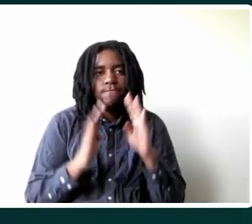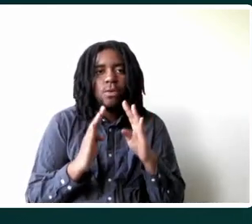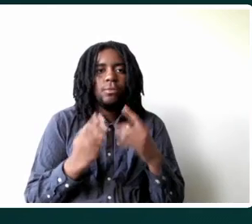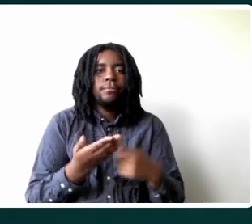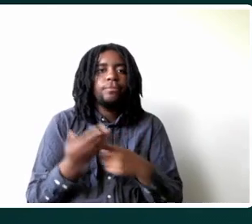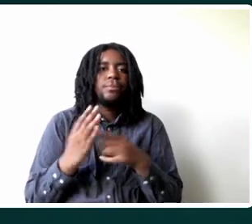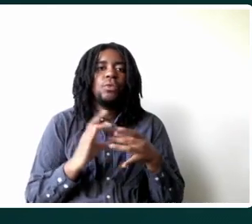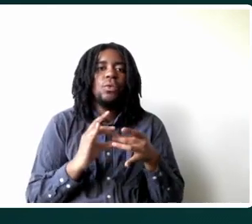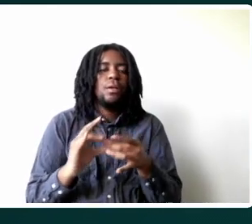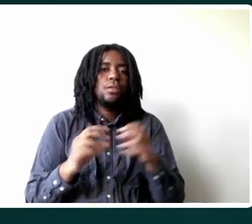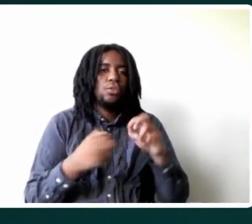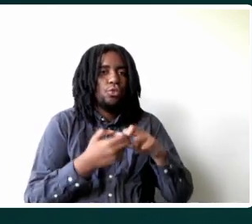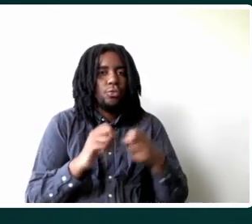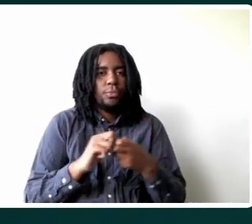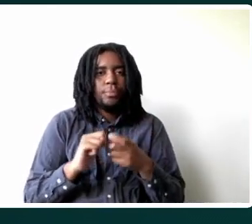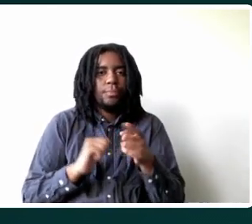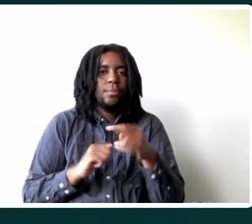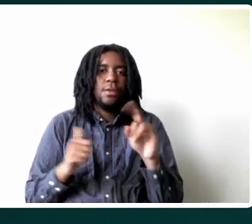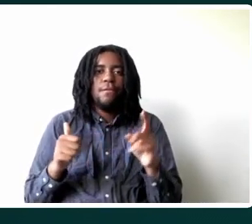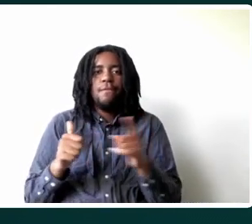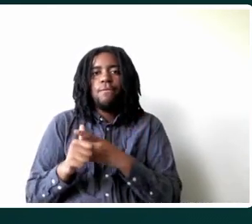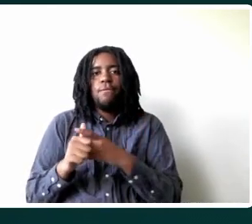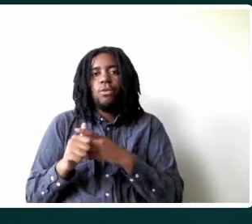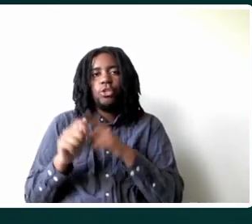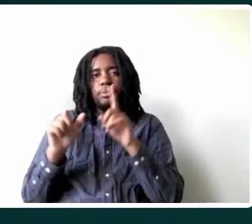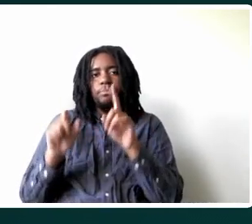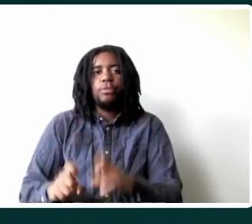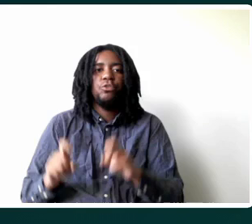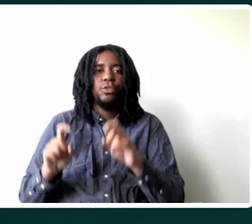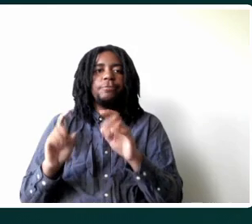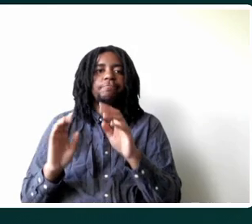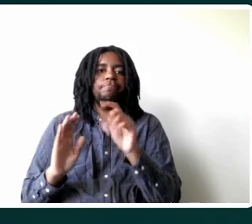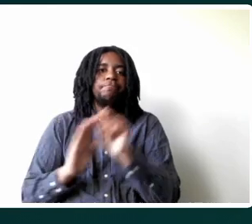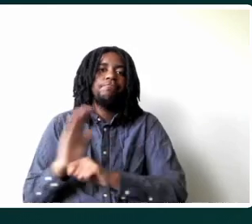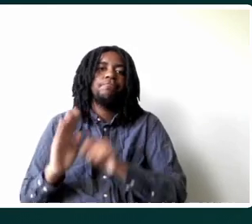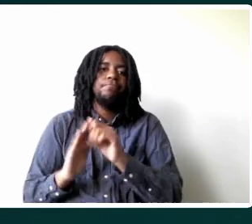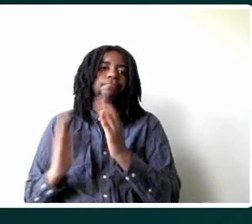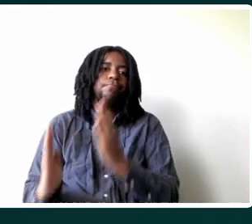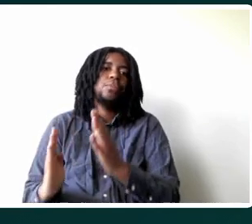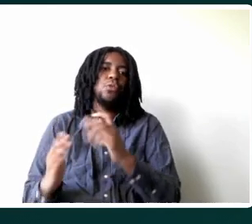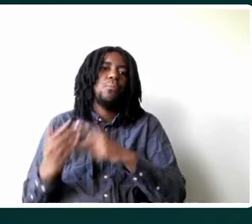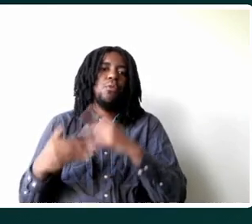from the first iteration of the 3D projects that happened several years ago. But we asked students